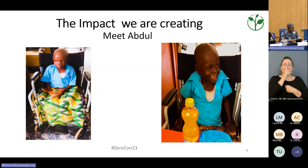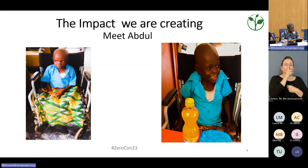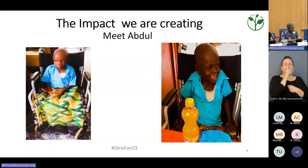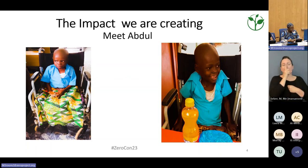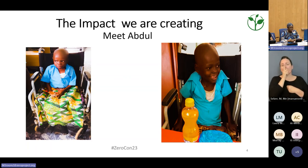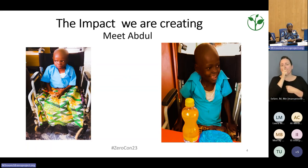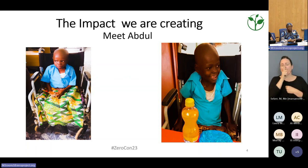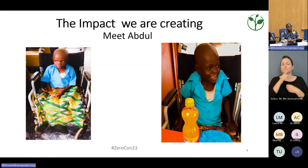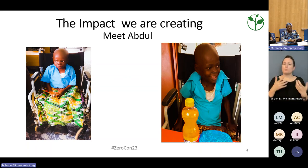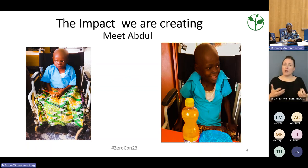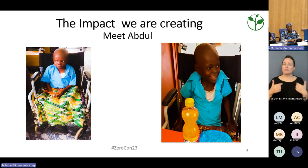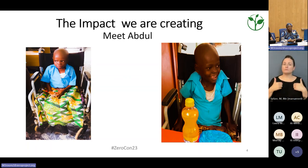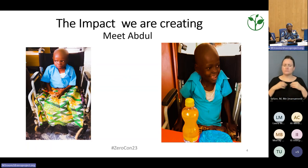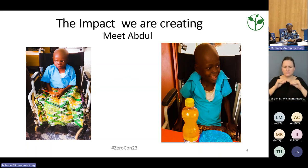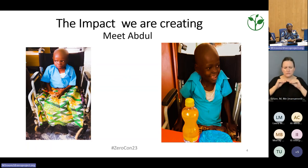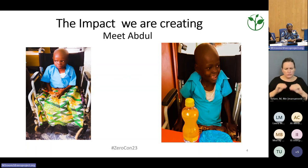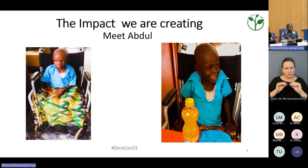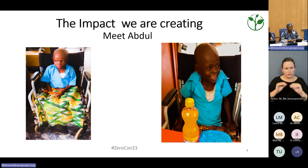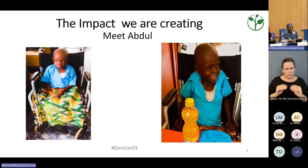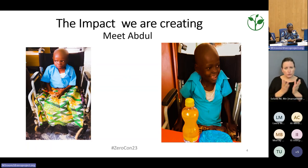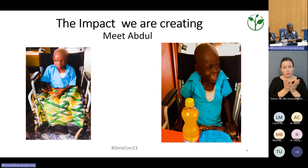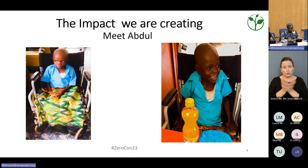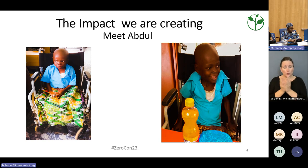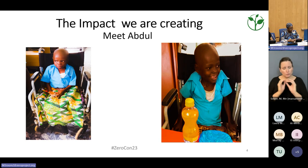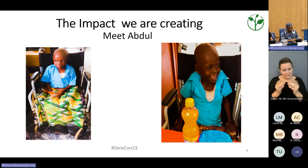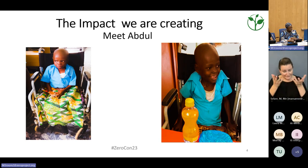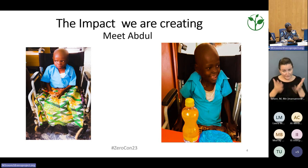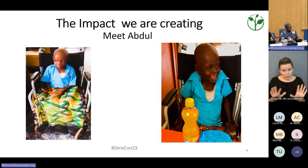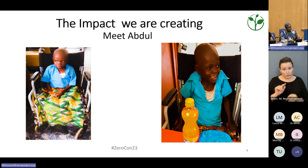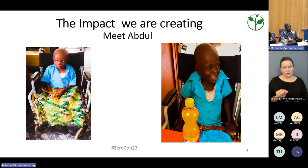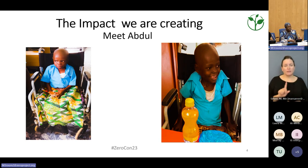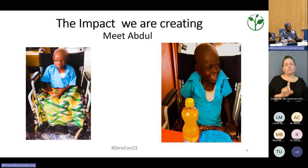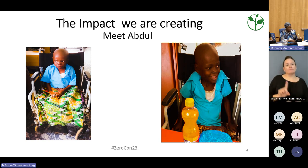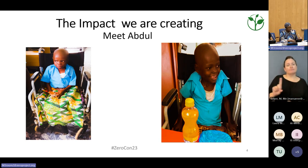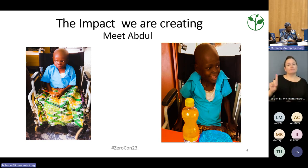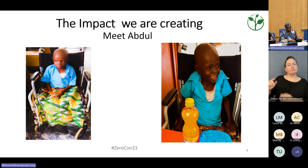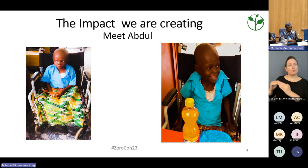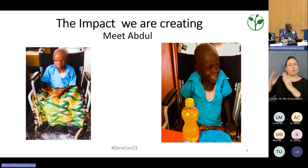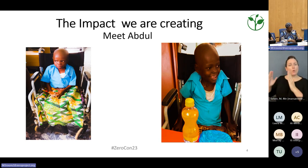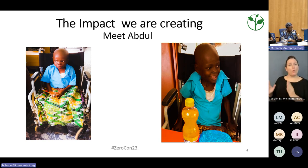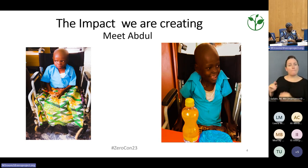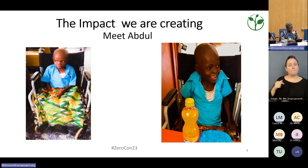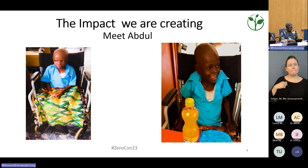she would teach her mother everything she learned at the centre. Leveraging on that,